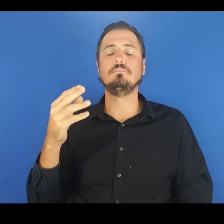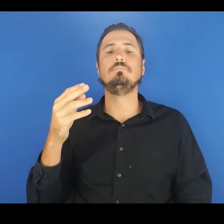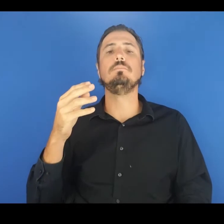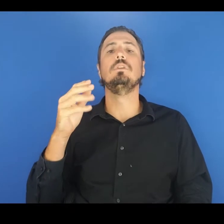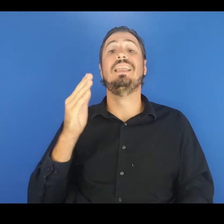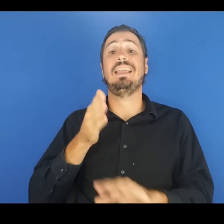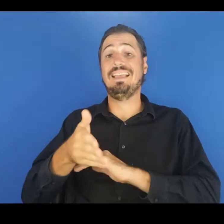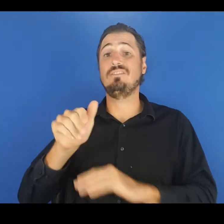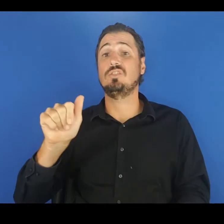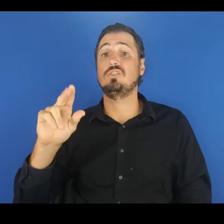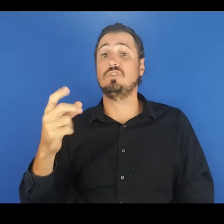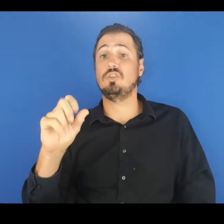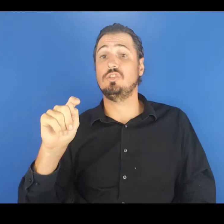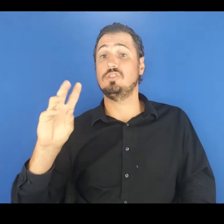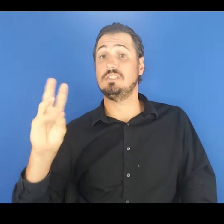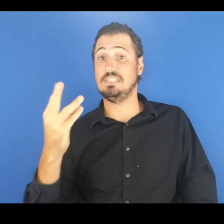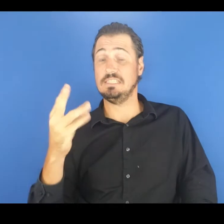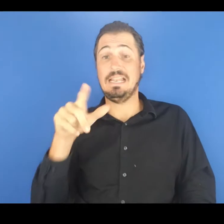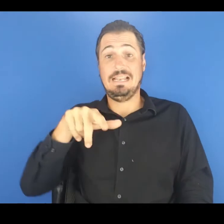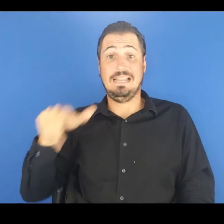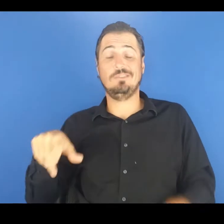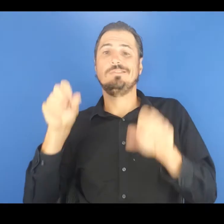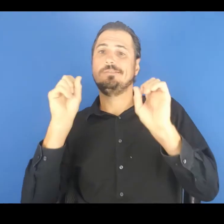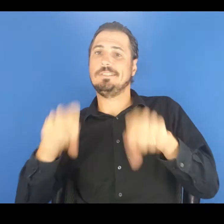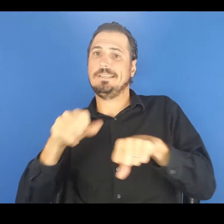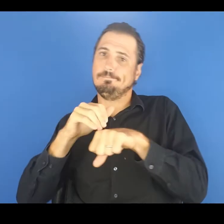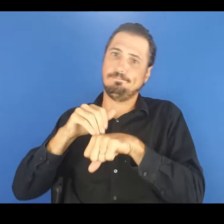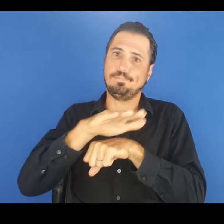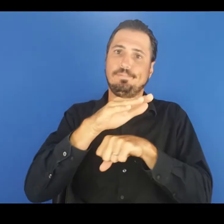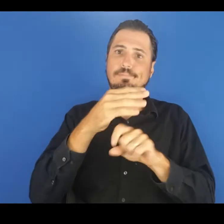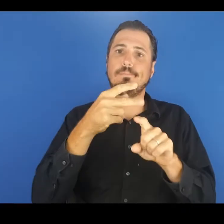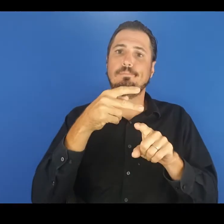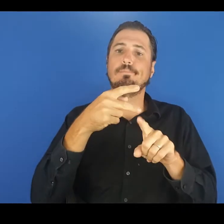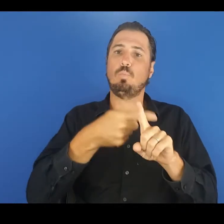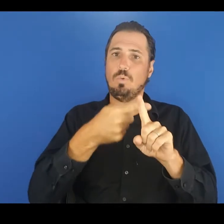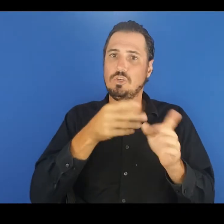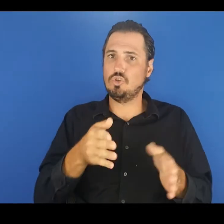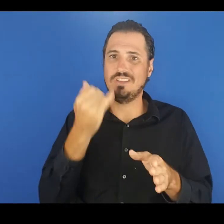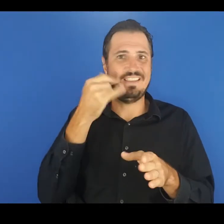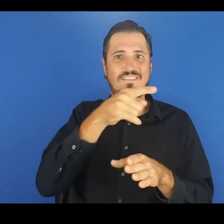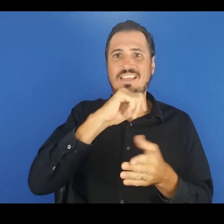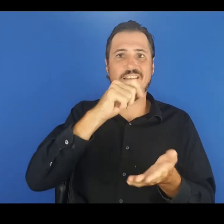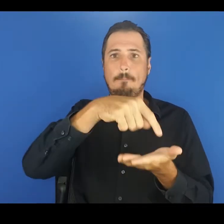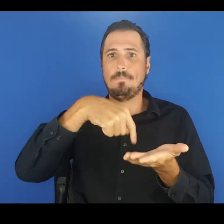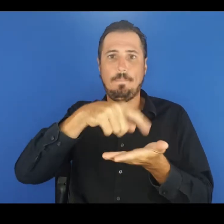After August 6, landlords will again have the right to evict tenants who have not paid their rent